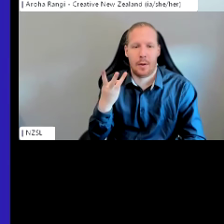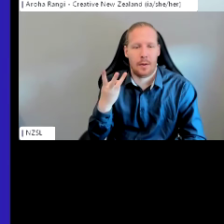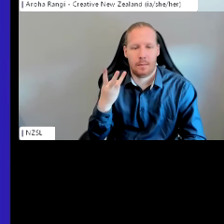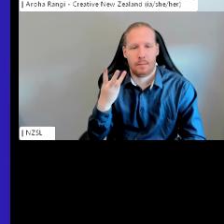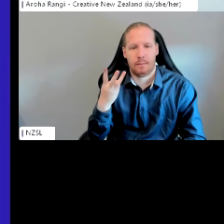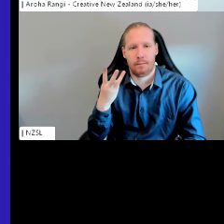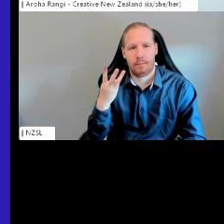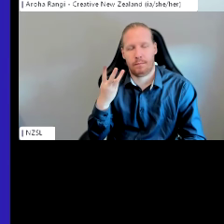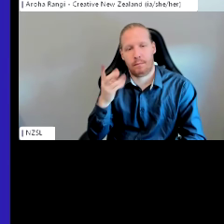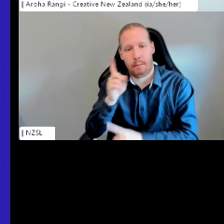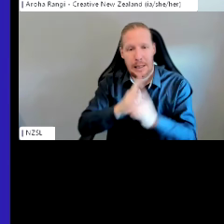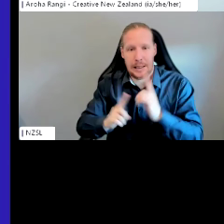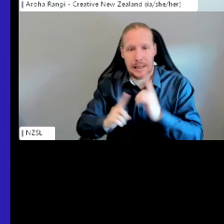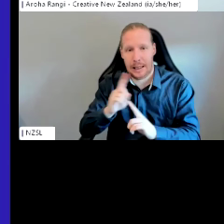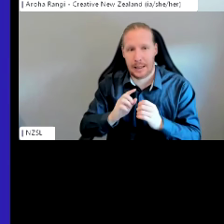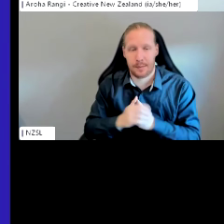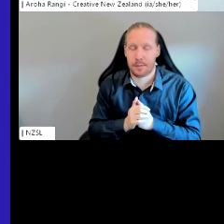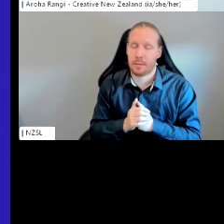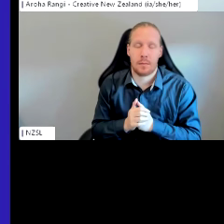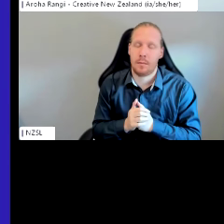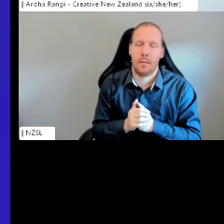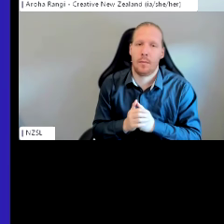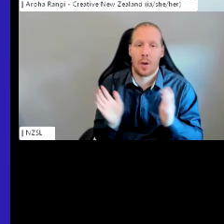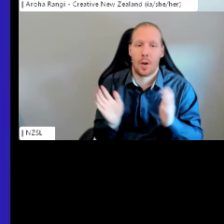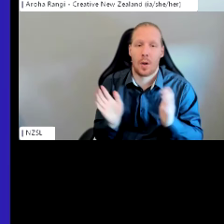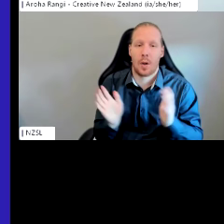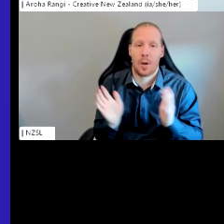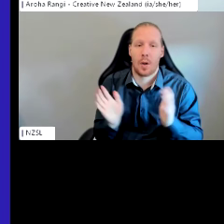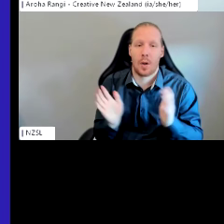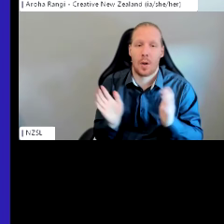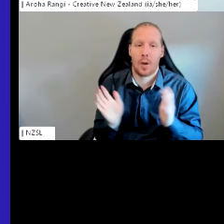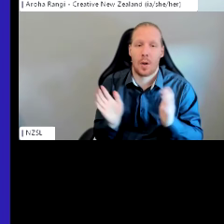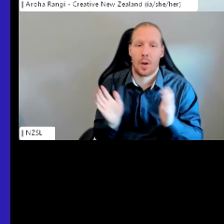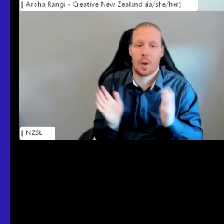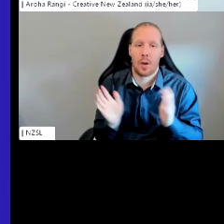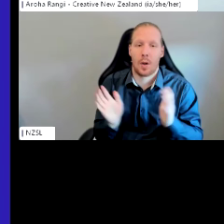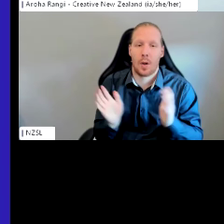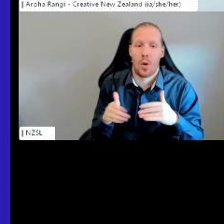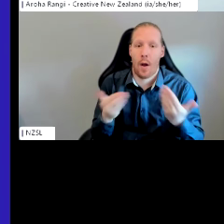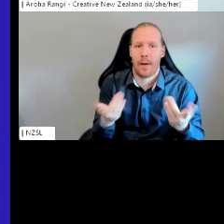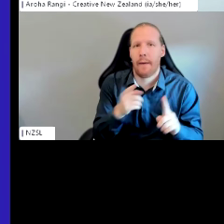uh that offer is good for everyone by the way. Um, so if you if you follow this QR code,